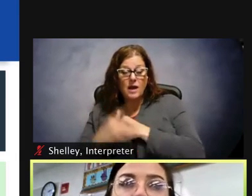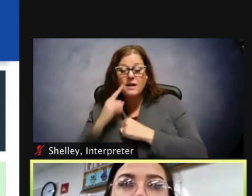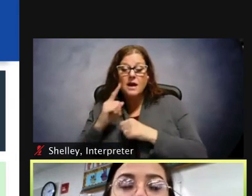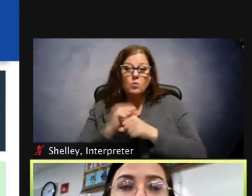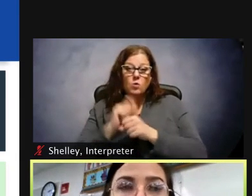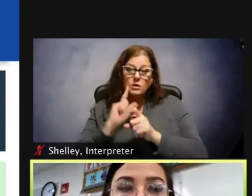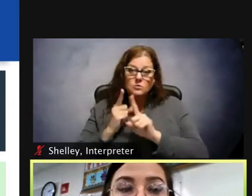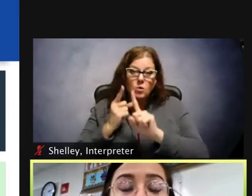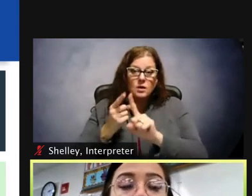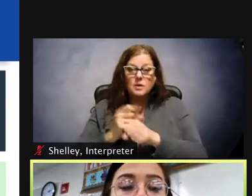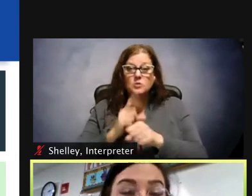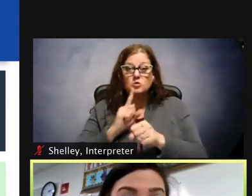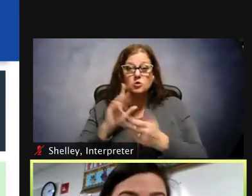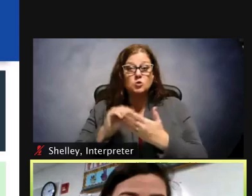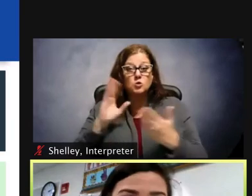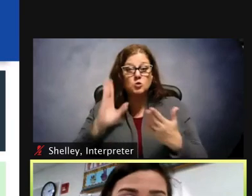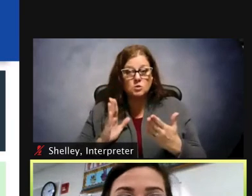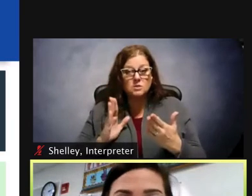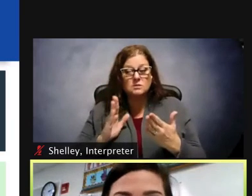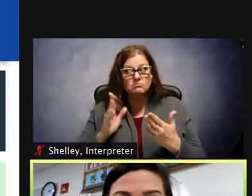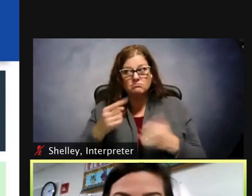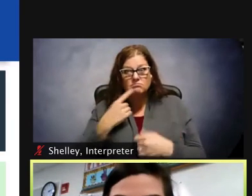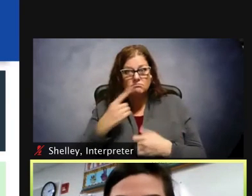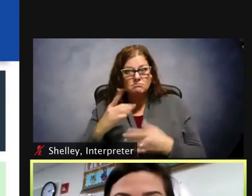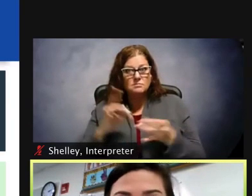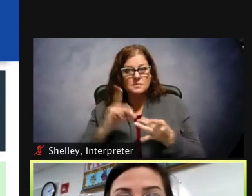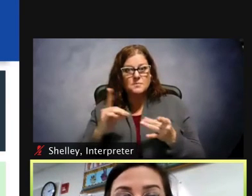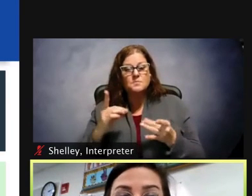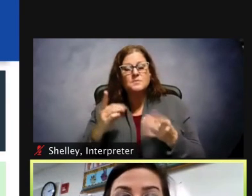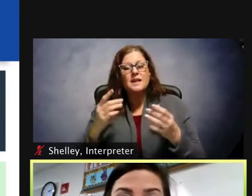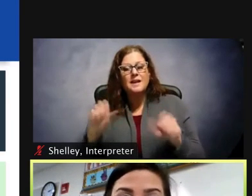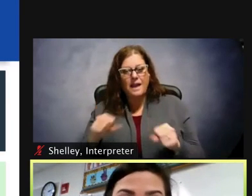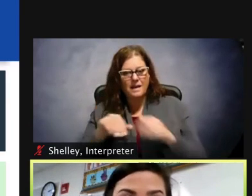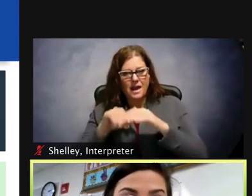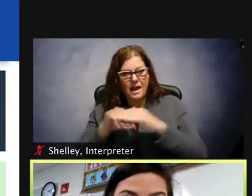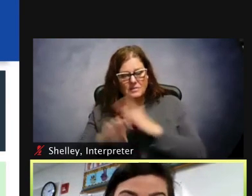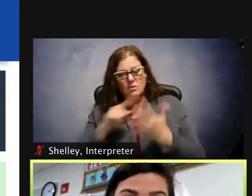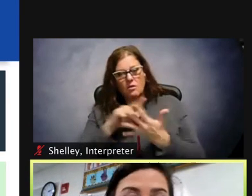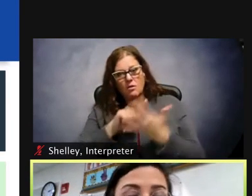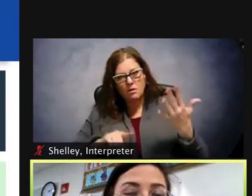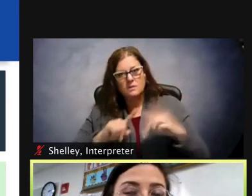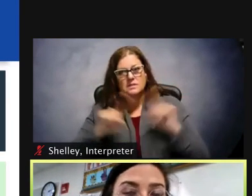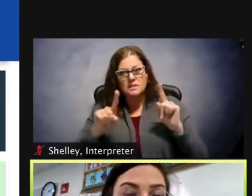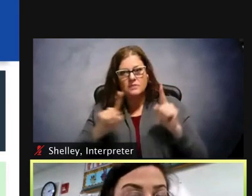that these students, like you said, have access to all of the different domains. So not just being